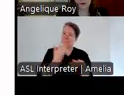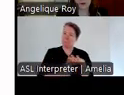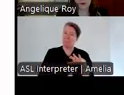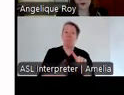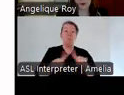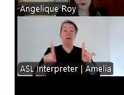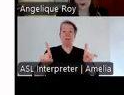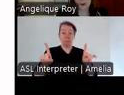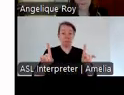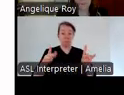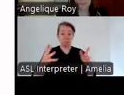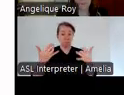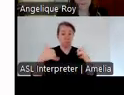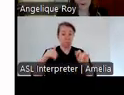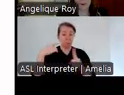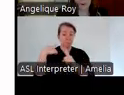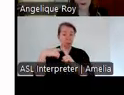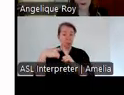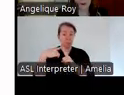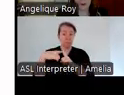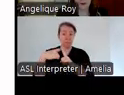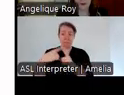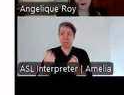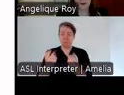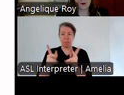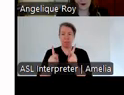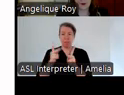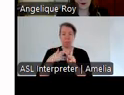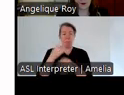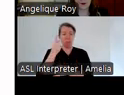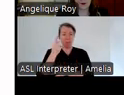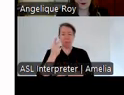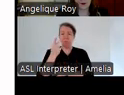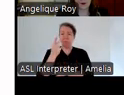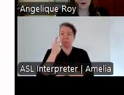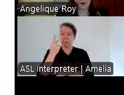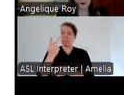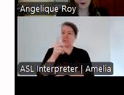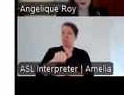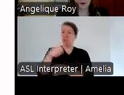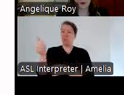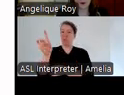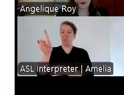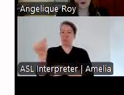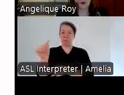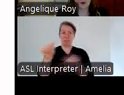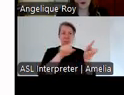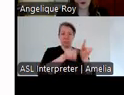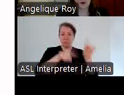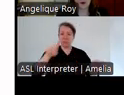could have for many users who experience various kinds of disabilities. but it’s an